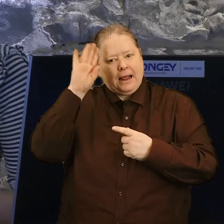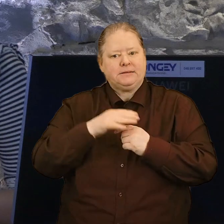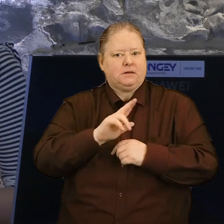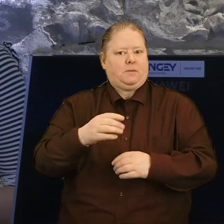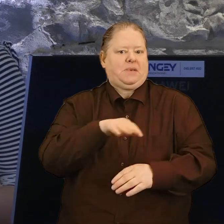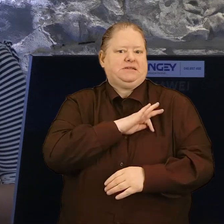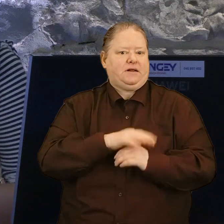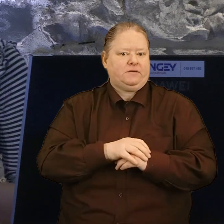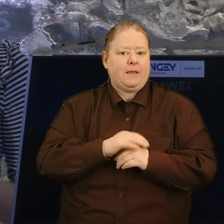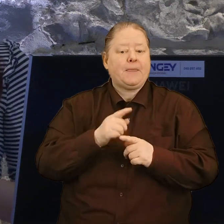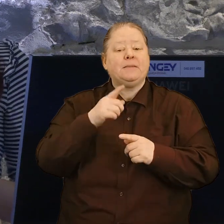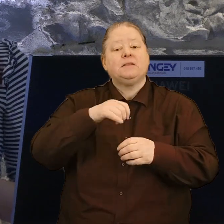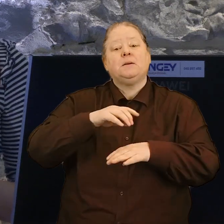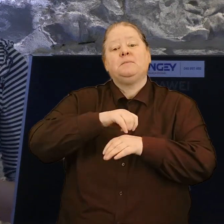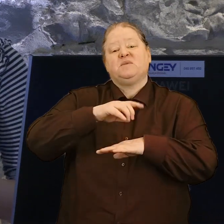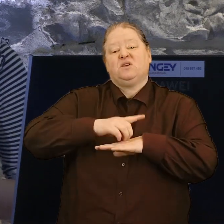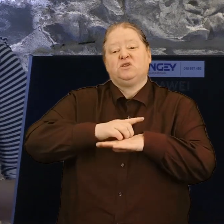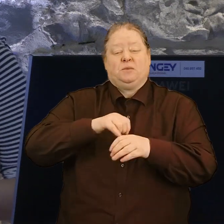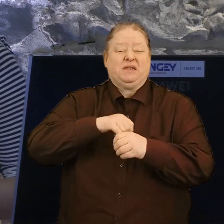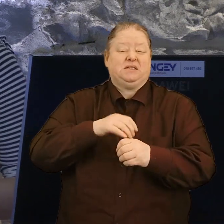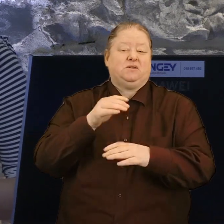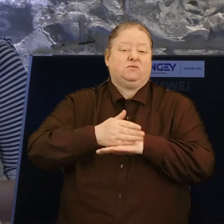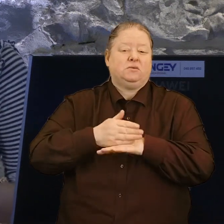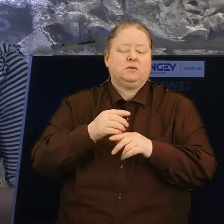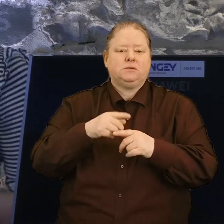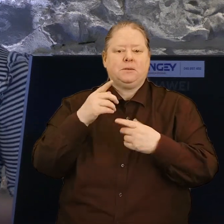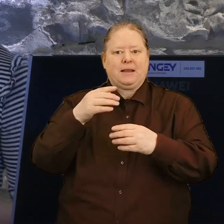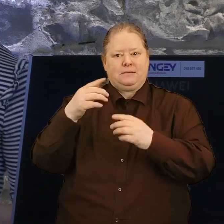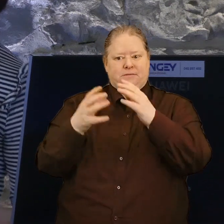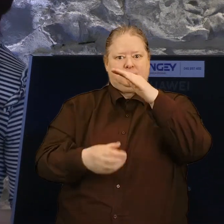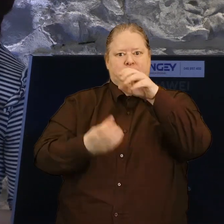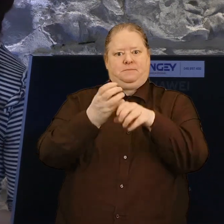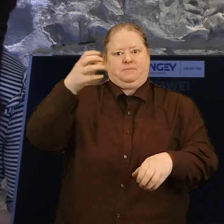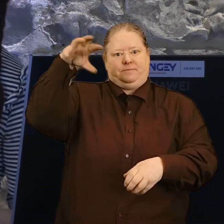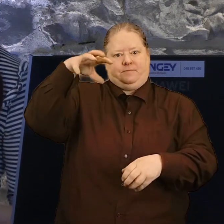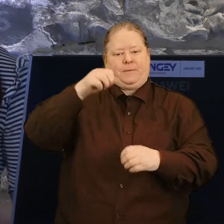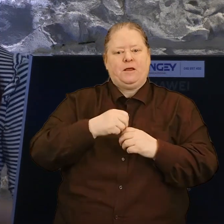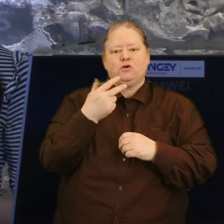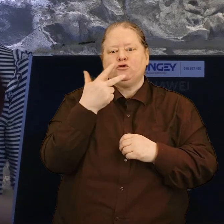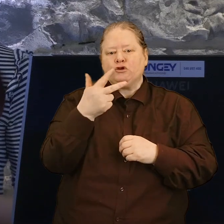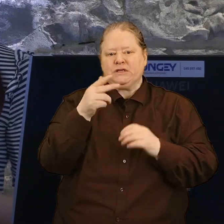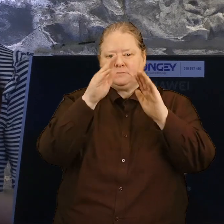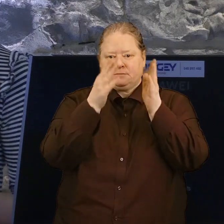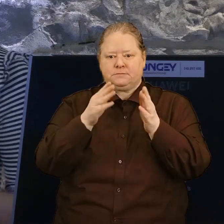And then the medical profession is represented at the head of the mace. There's three figures of, kind of leading figures from the